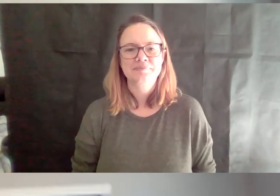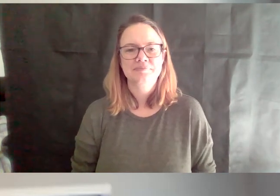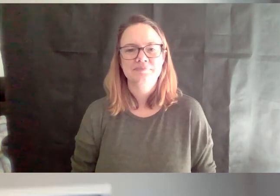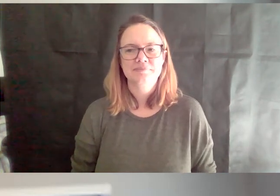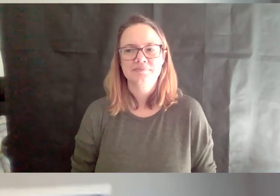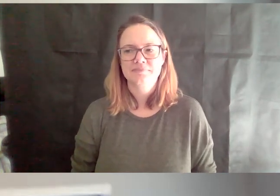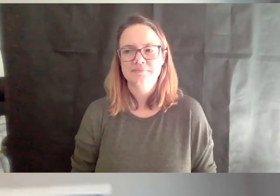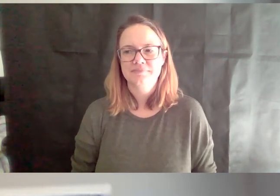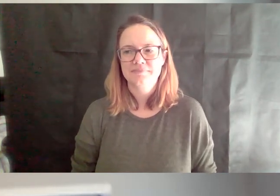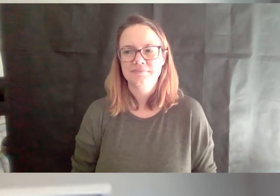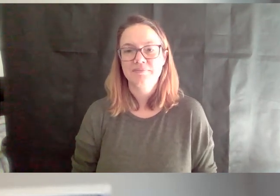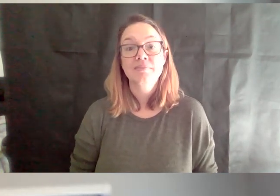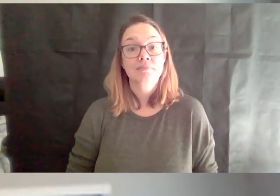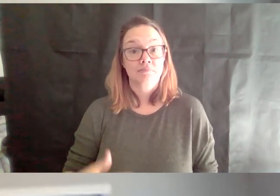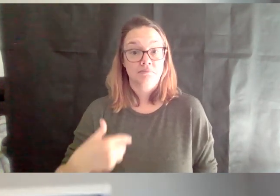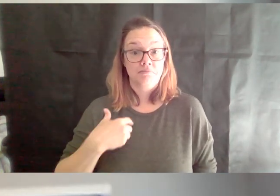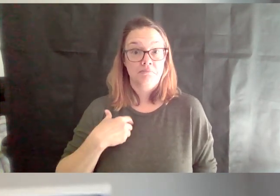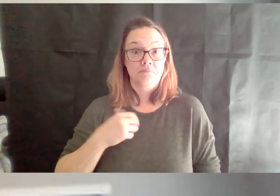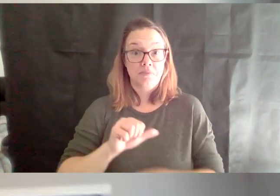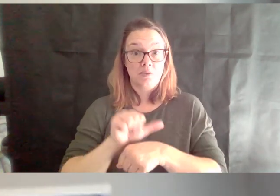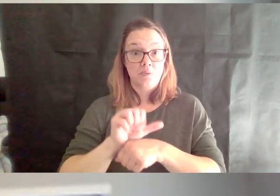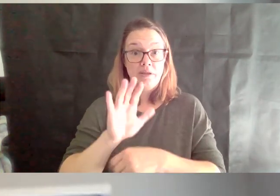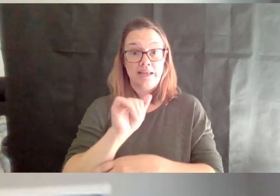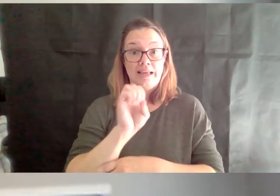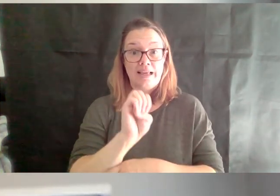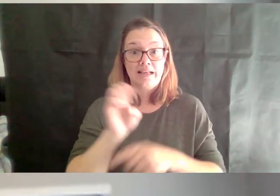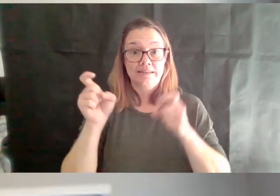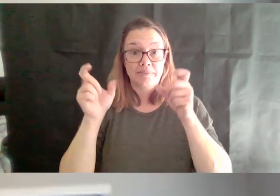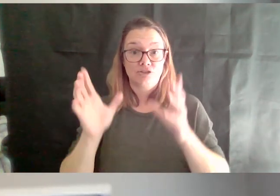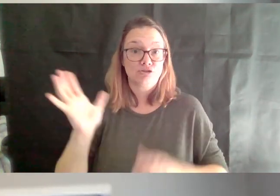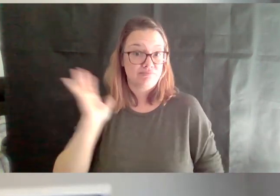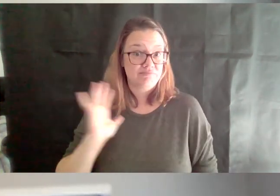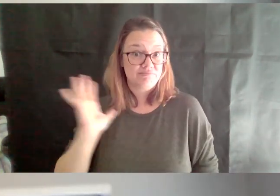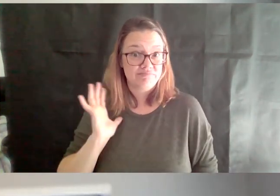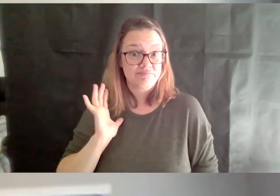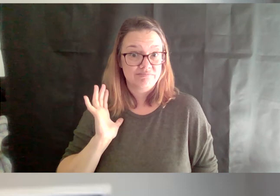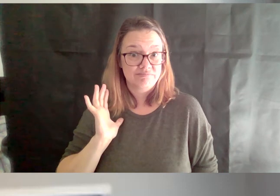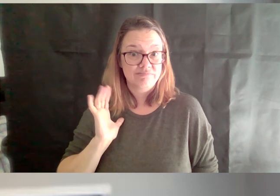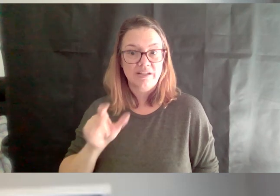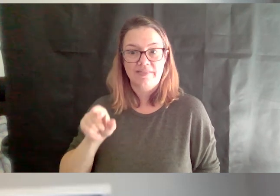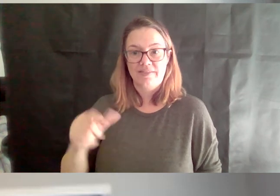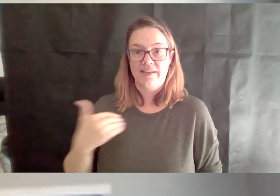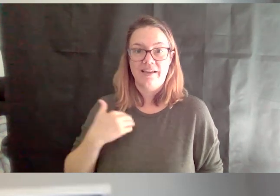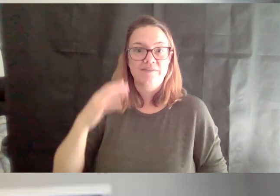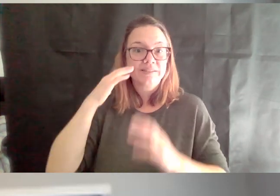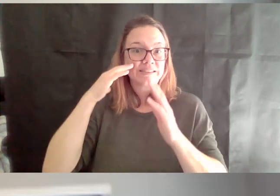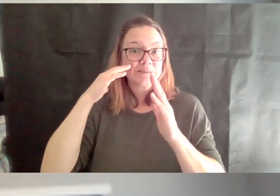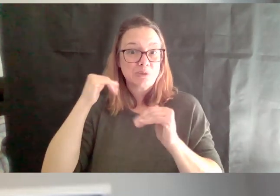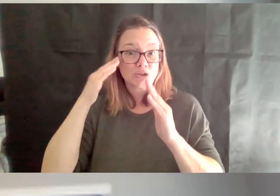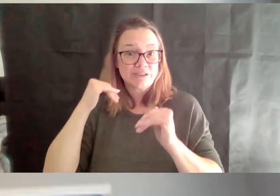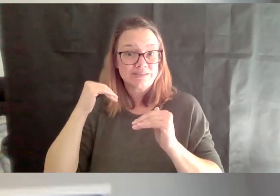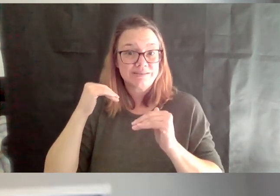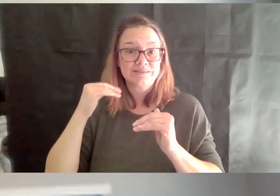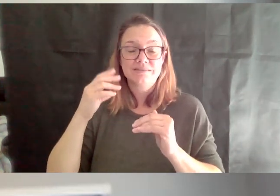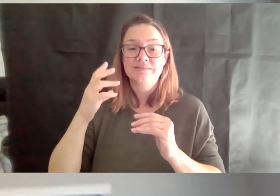As a case manager, I help consumers within the midst of managing their mental health and life in general.